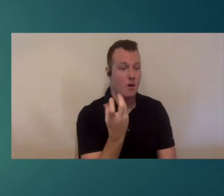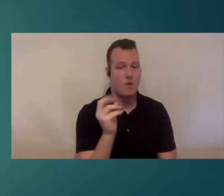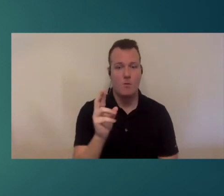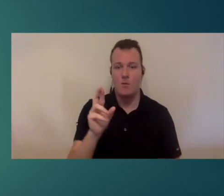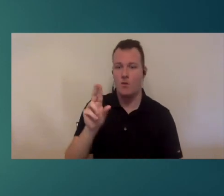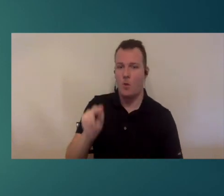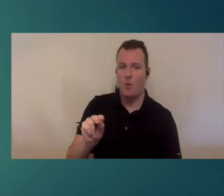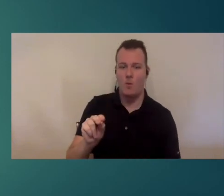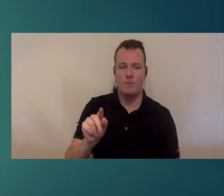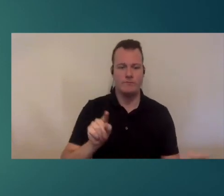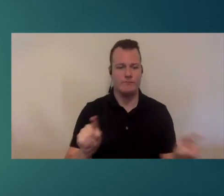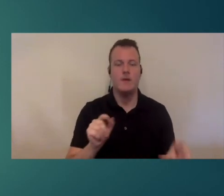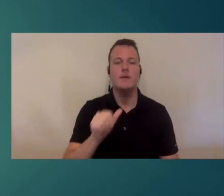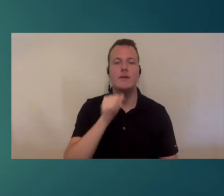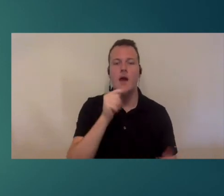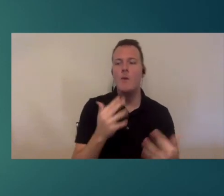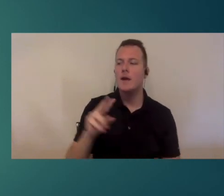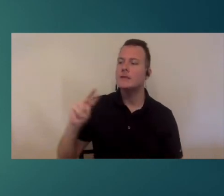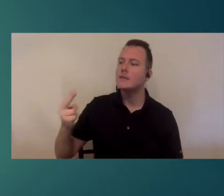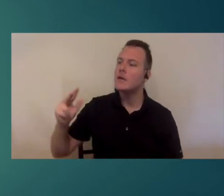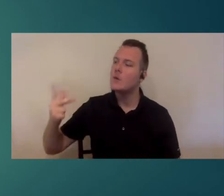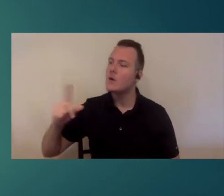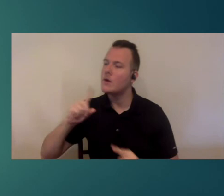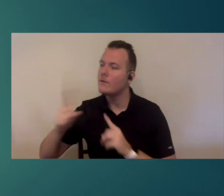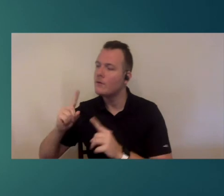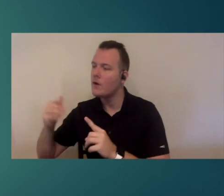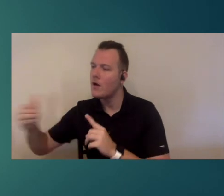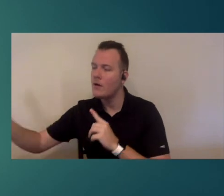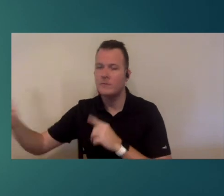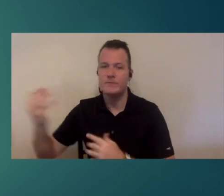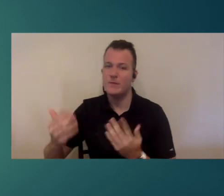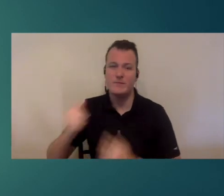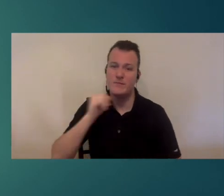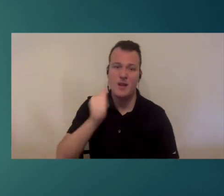You're probably not waiting on a second or third interview for a really long